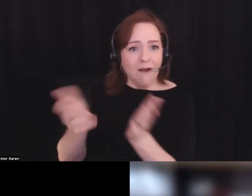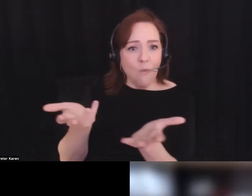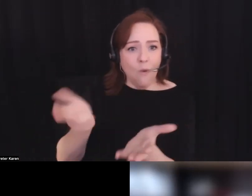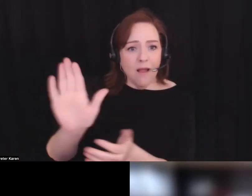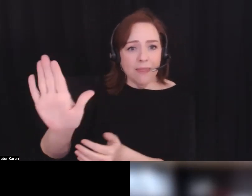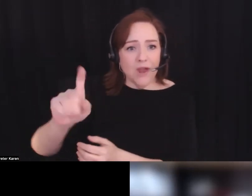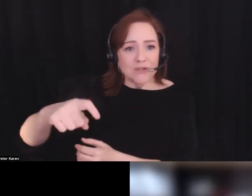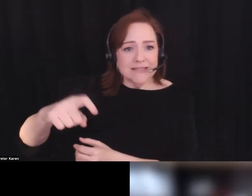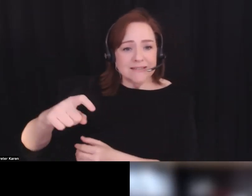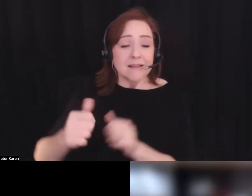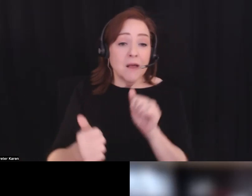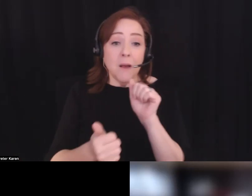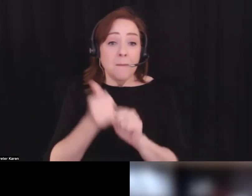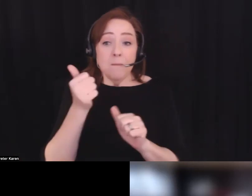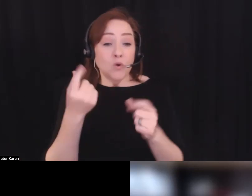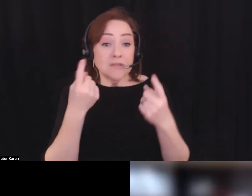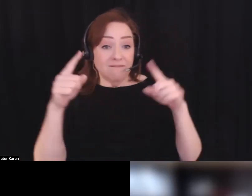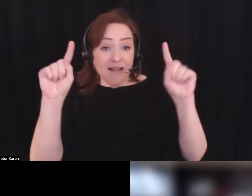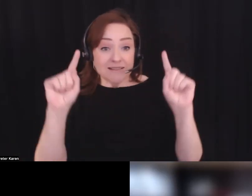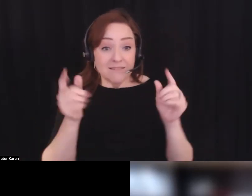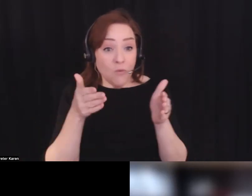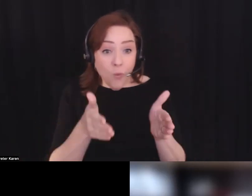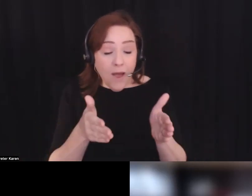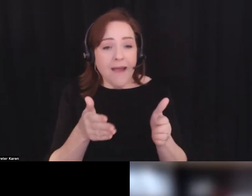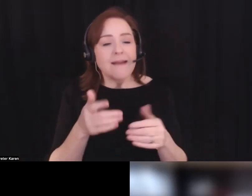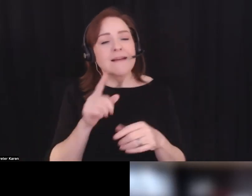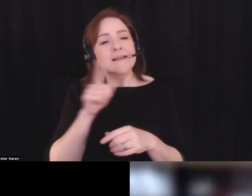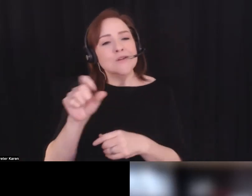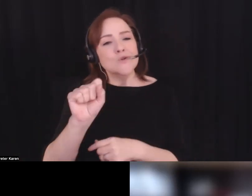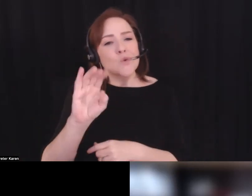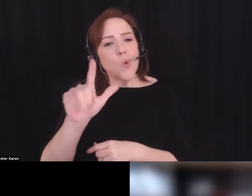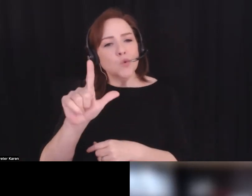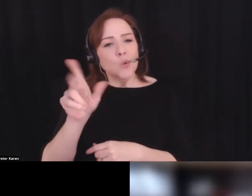most effective place to do this maybe in your social history when you meet the patient is to